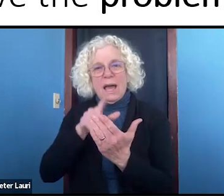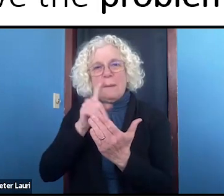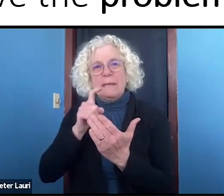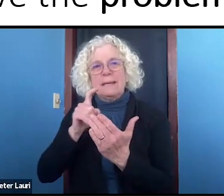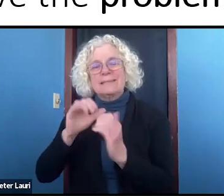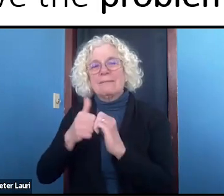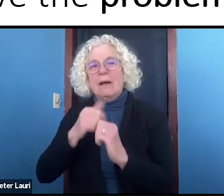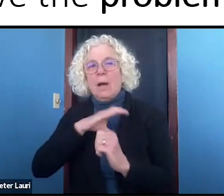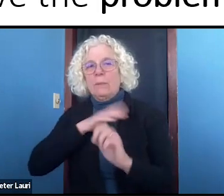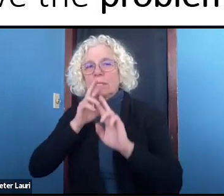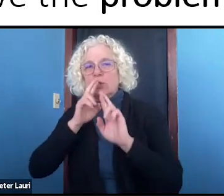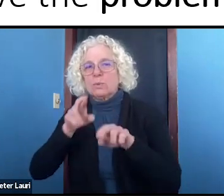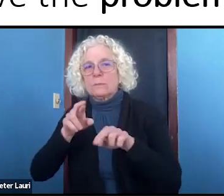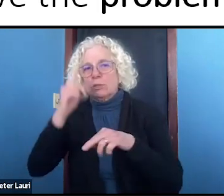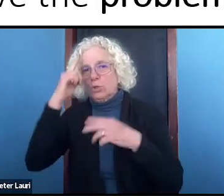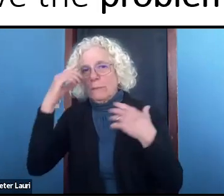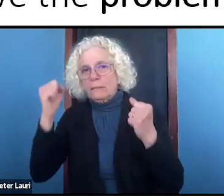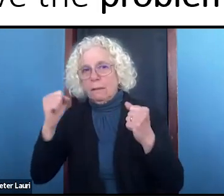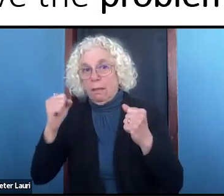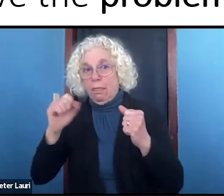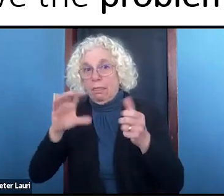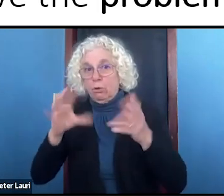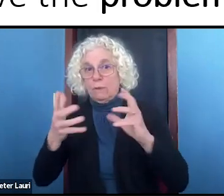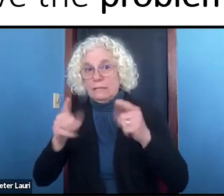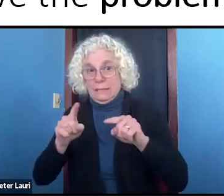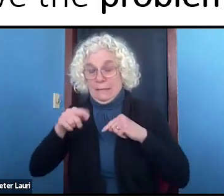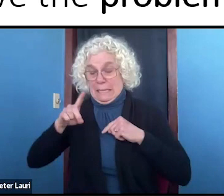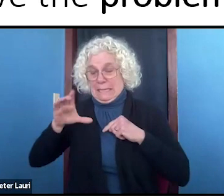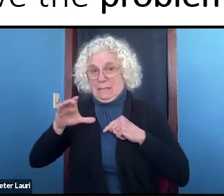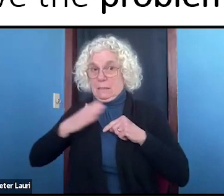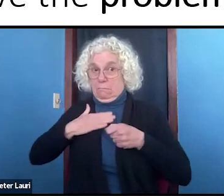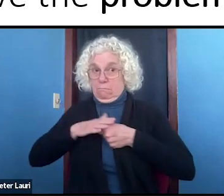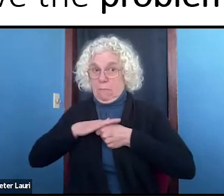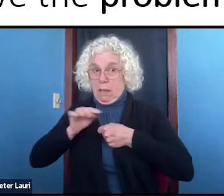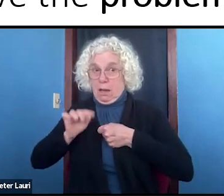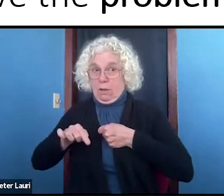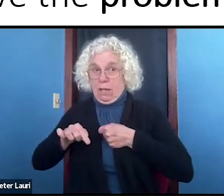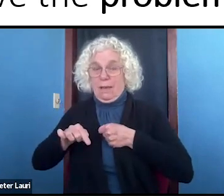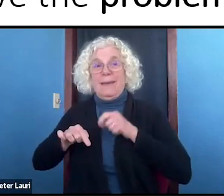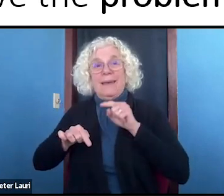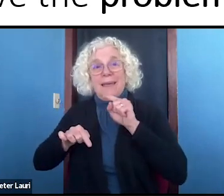crisis here in D.C., where I'm from, because of poor response